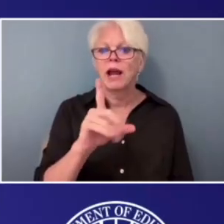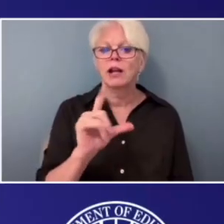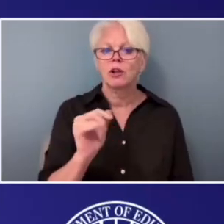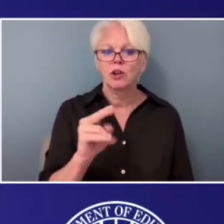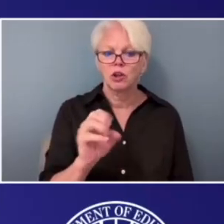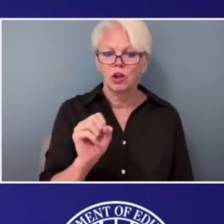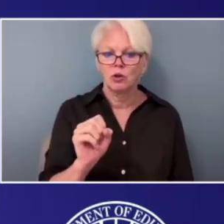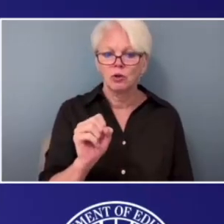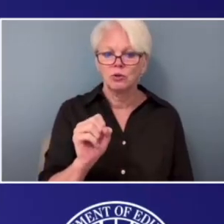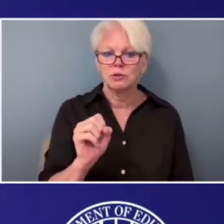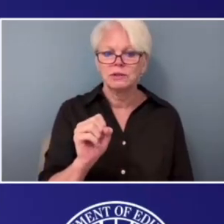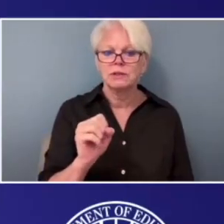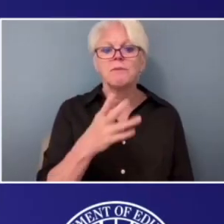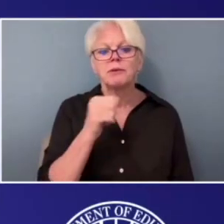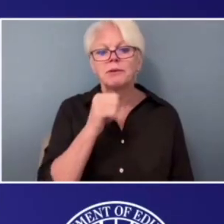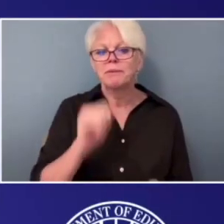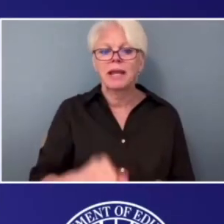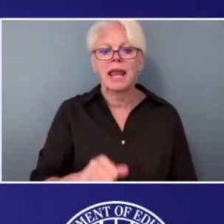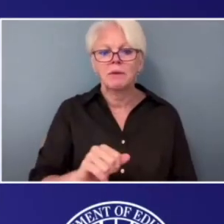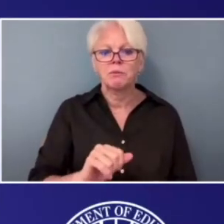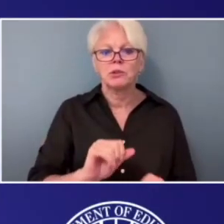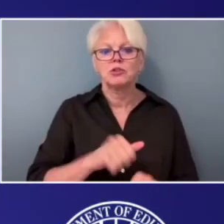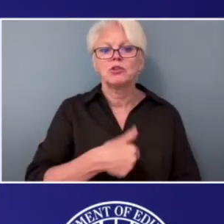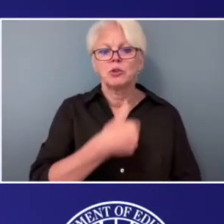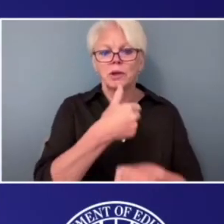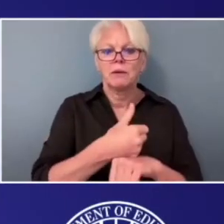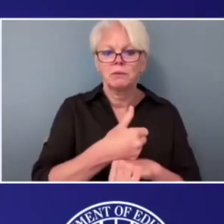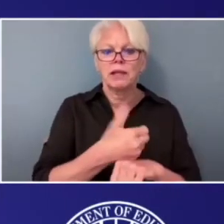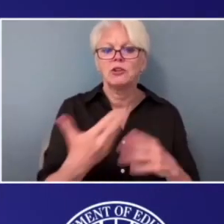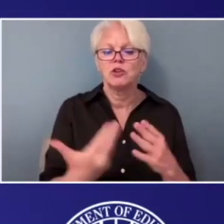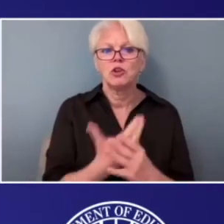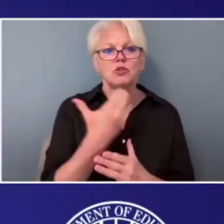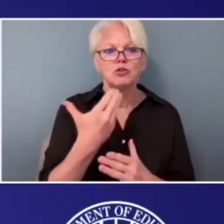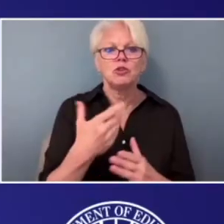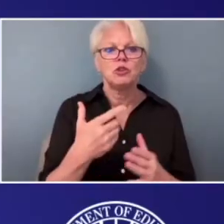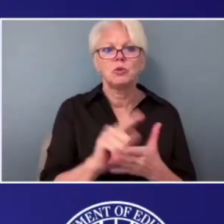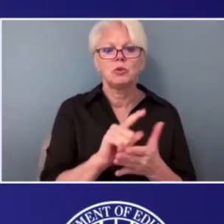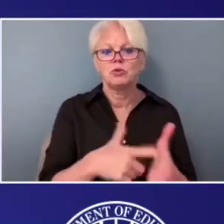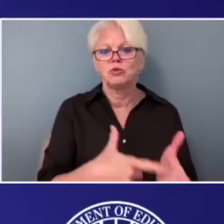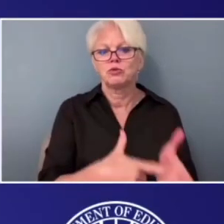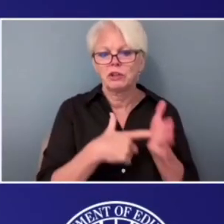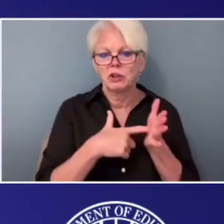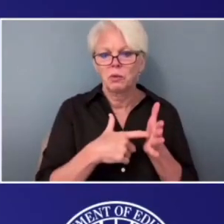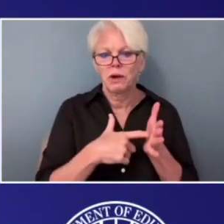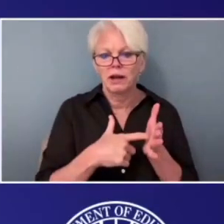deadlines under the One Big Beautiful Bill Act. So you guys are doing such a great job